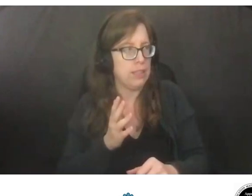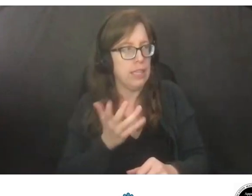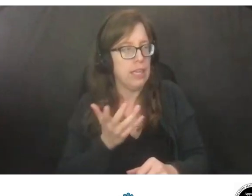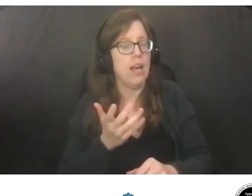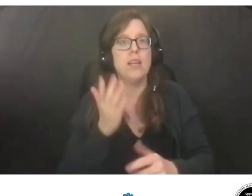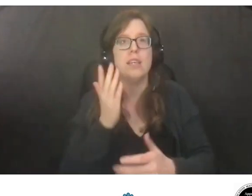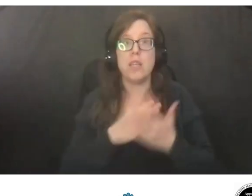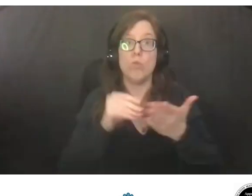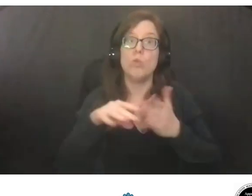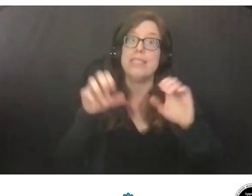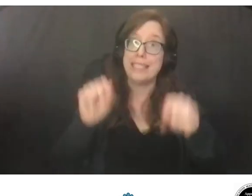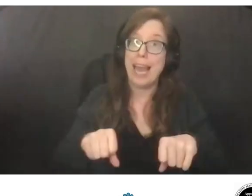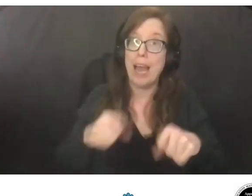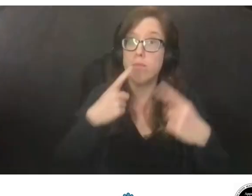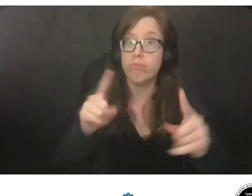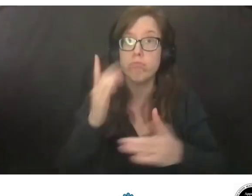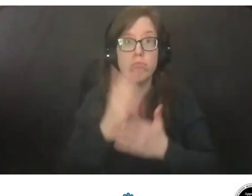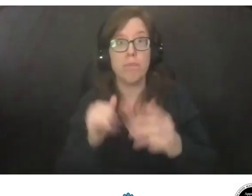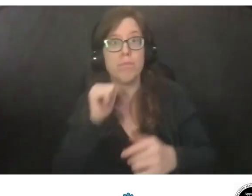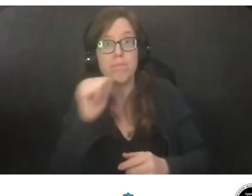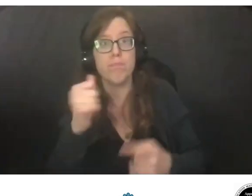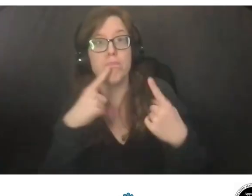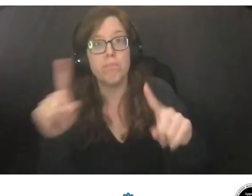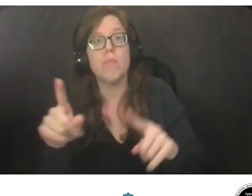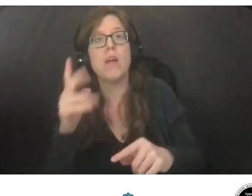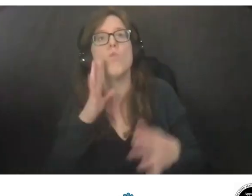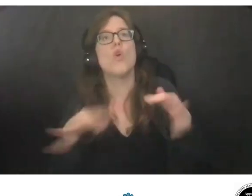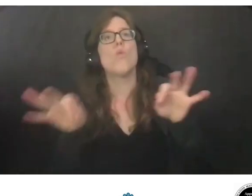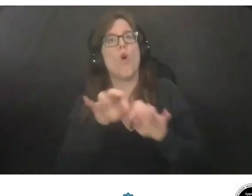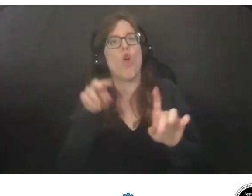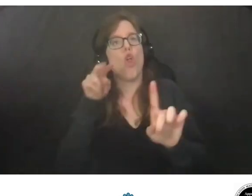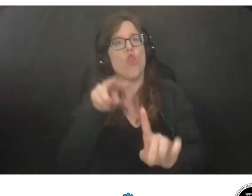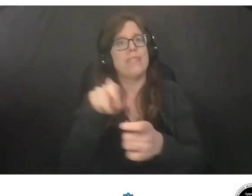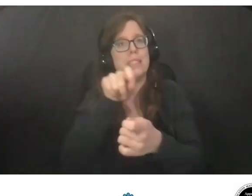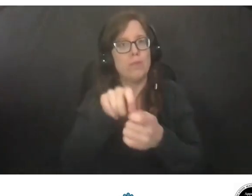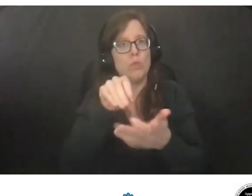Some kids can. Some kids can't. It's important to...to look at your specific student.